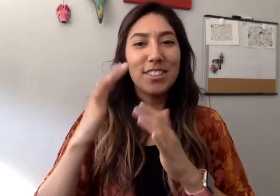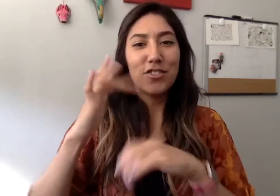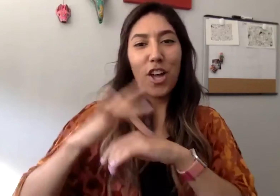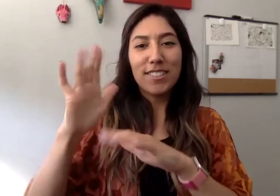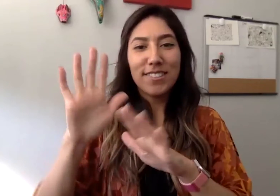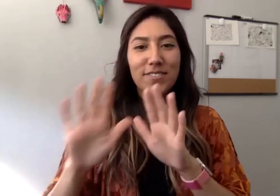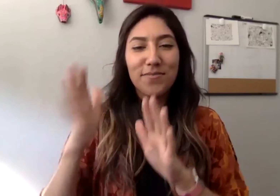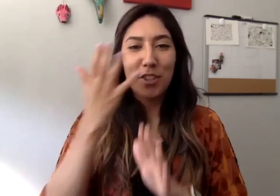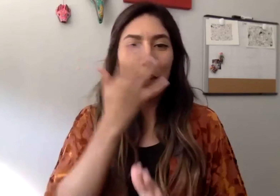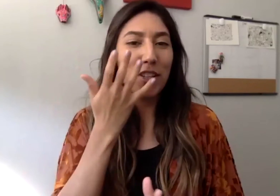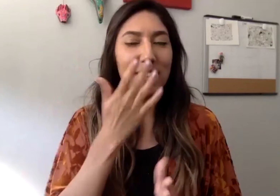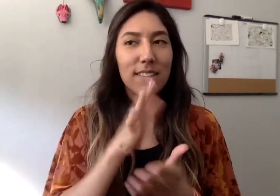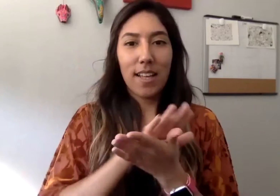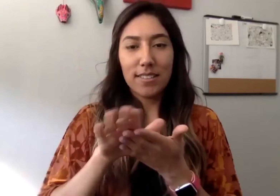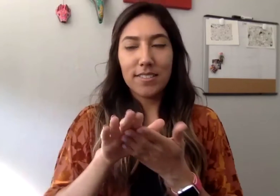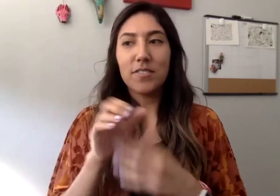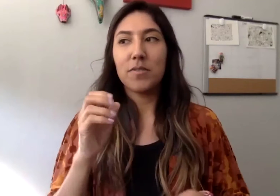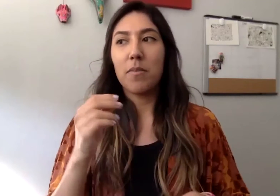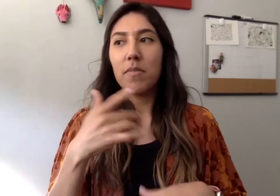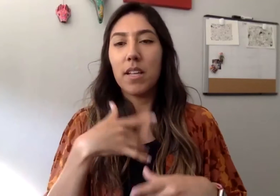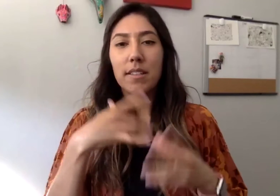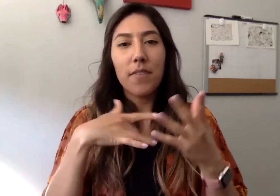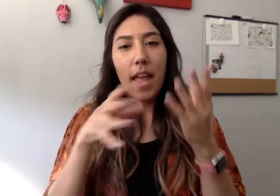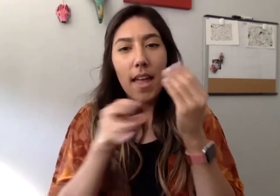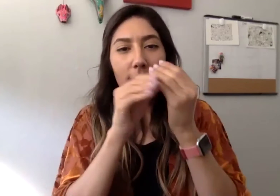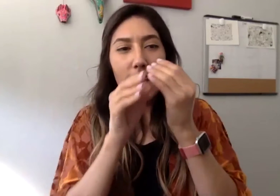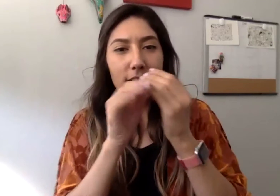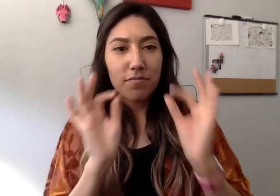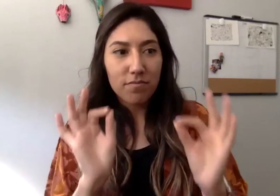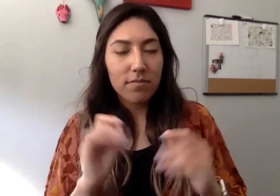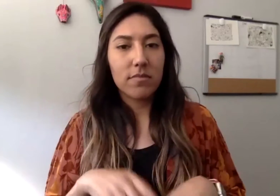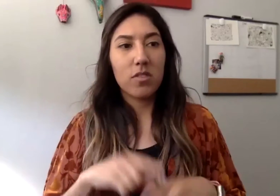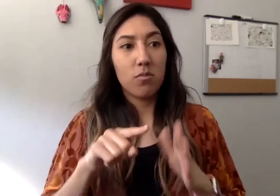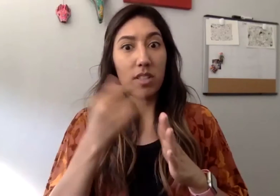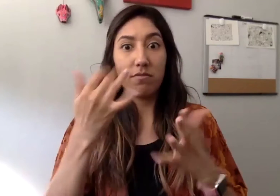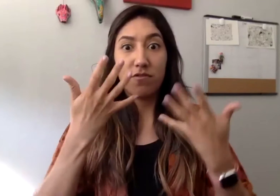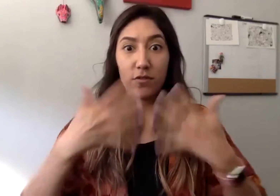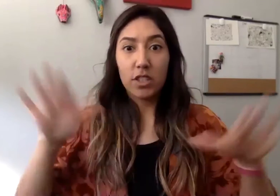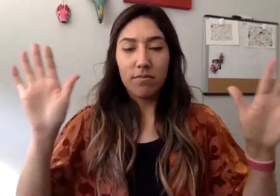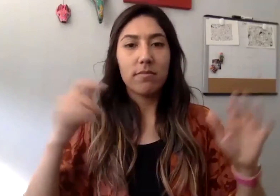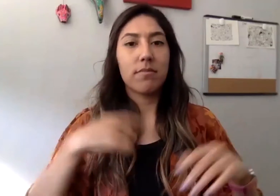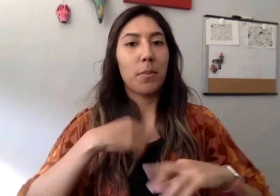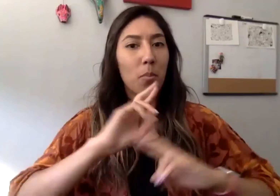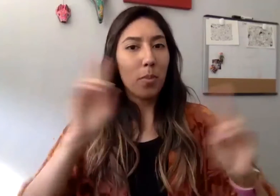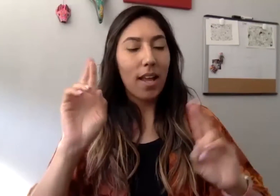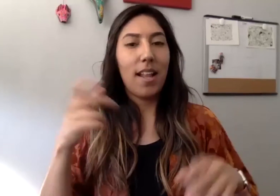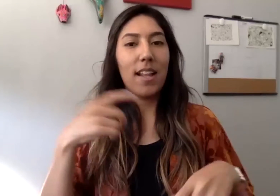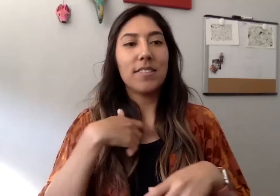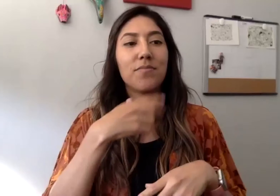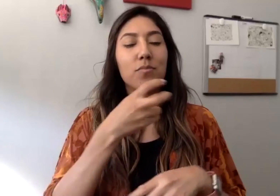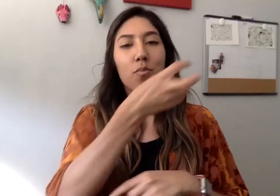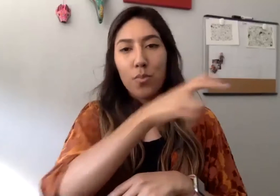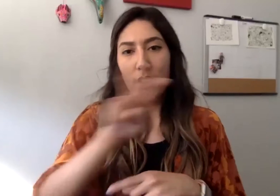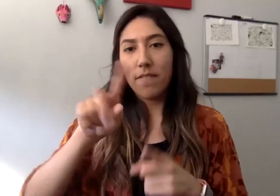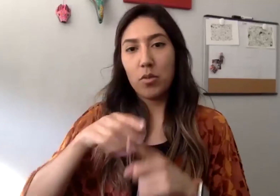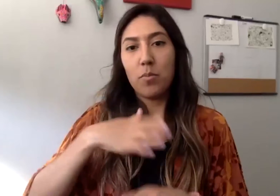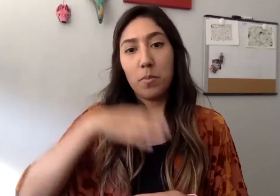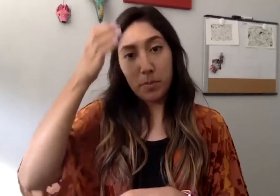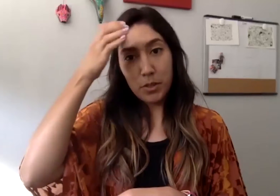and once I put the finishing touches on it. I transferred it to my computer and used Adobe Illustrator